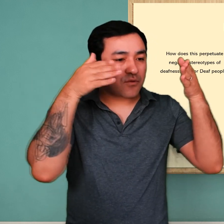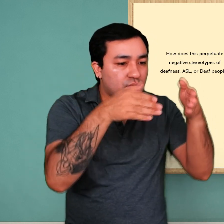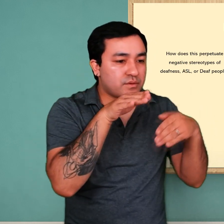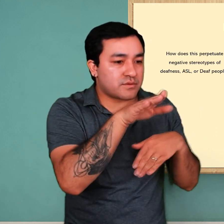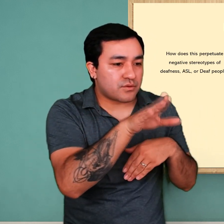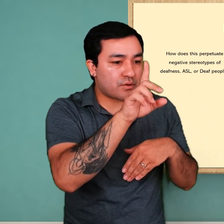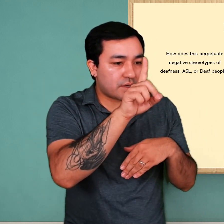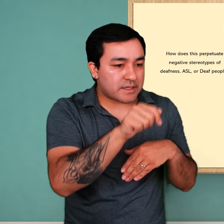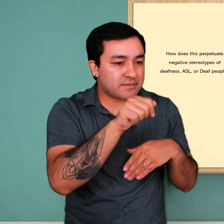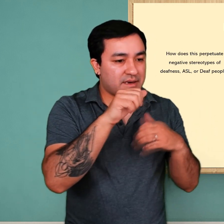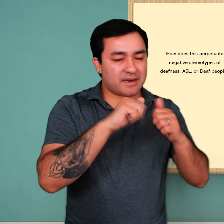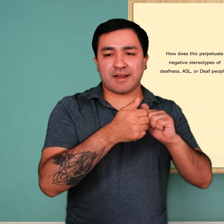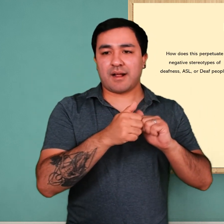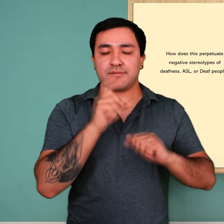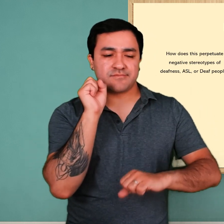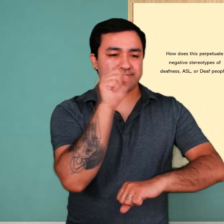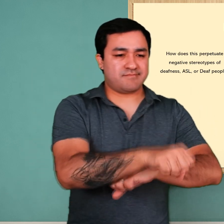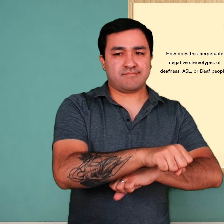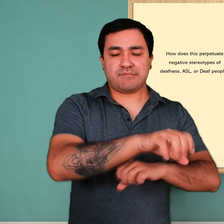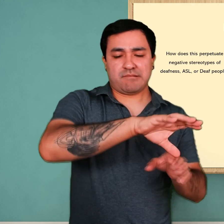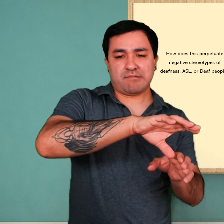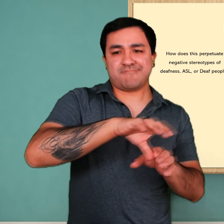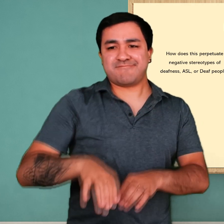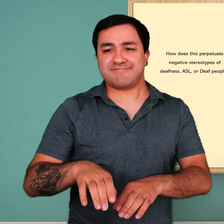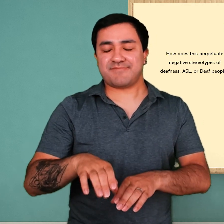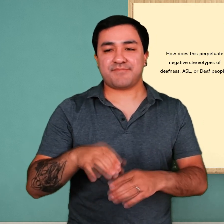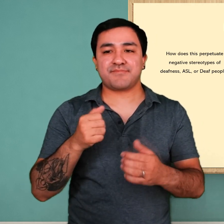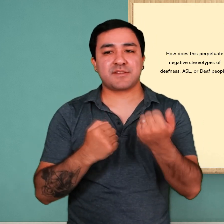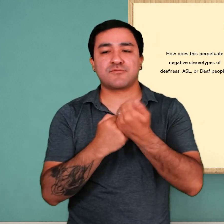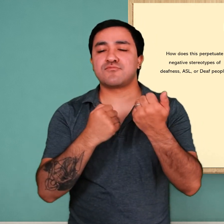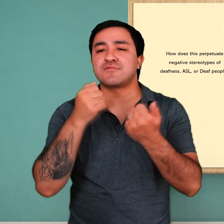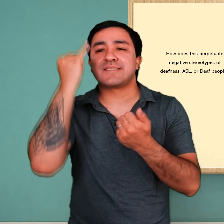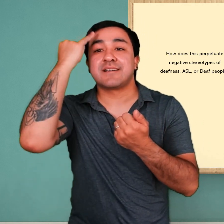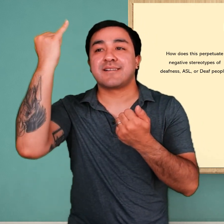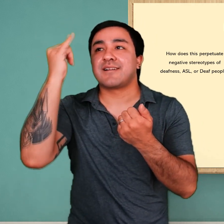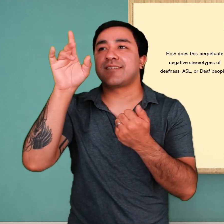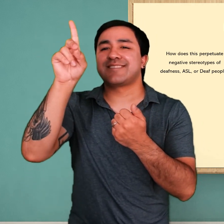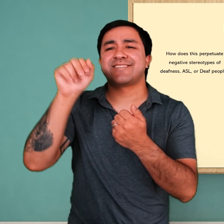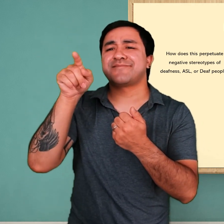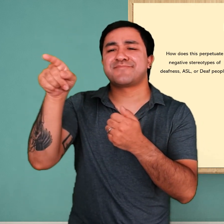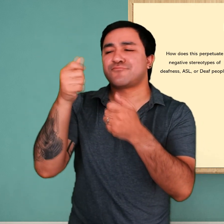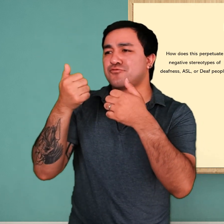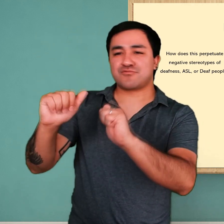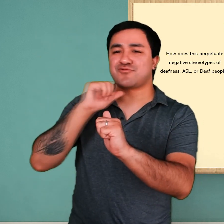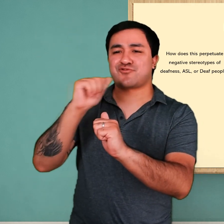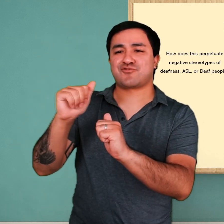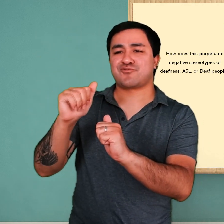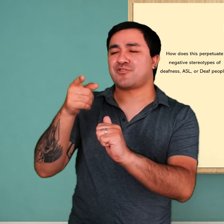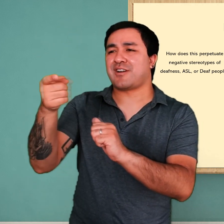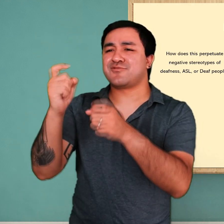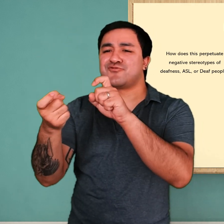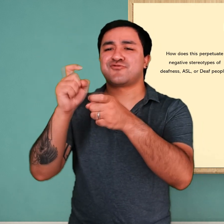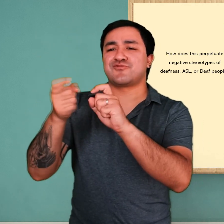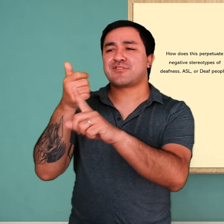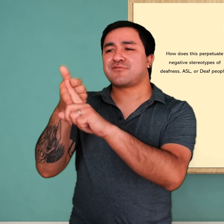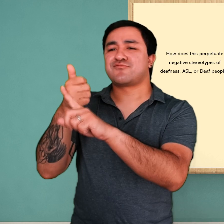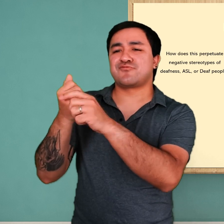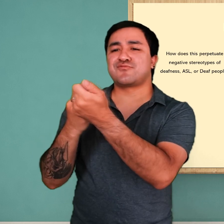The focus becomes how the person has overcome their disability and promotes this idea that Disabled people are not trying enough to be able-bodied.